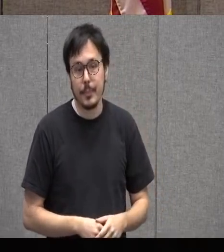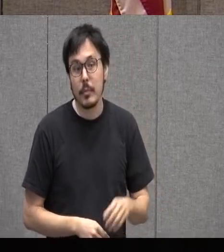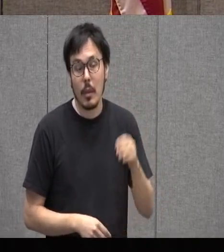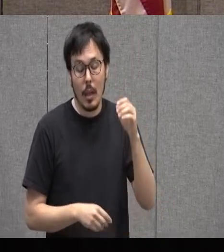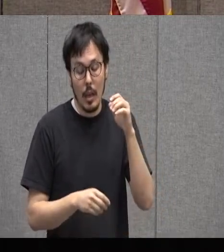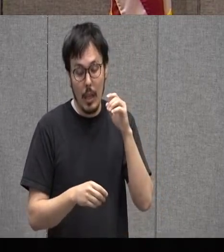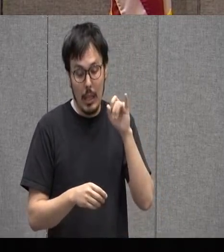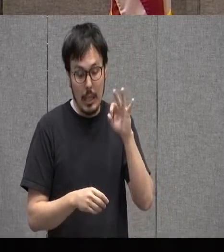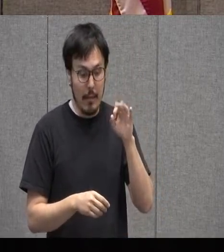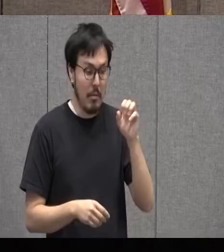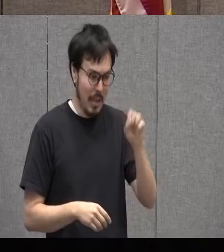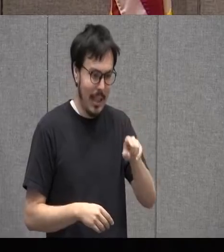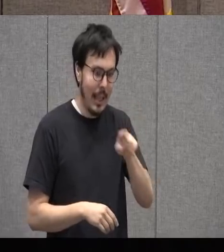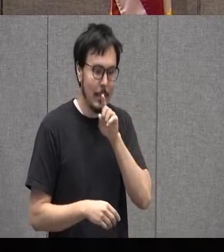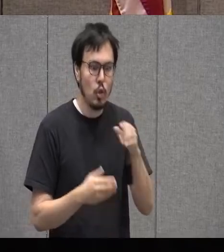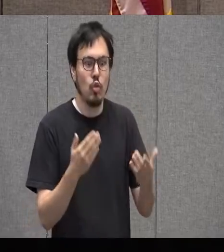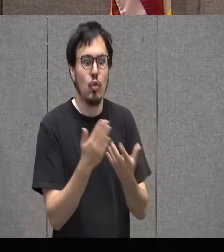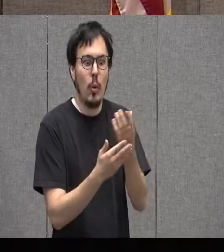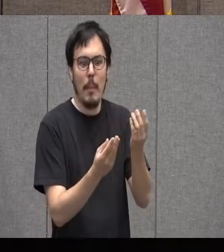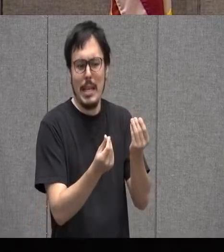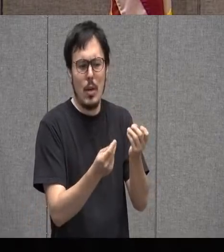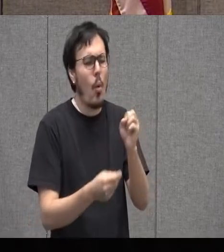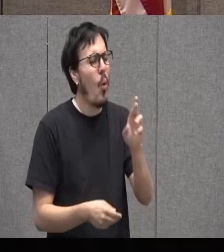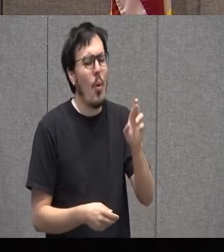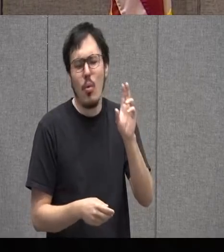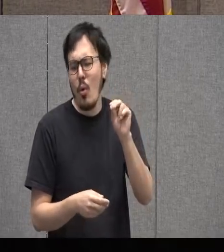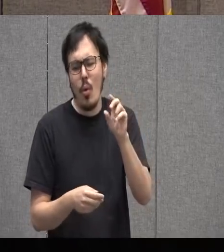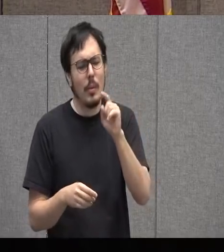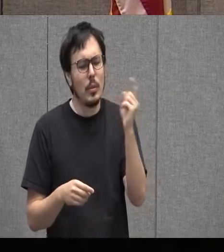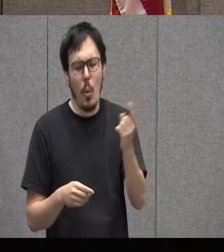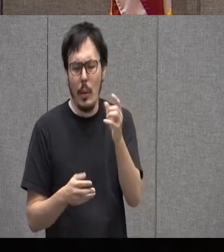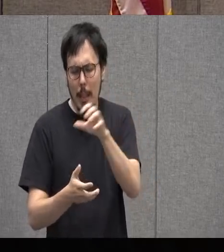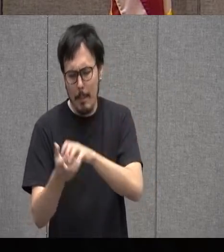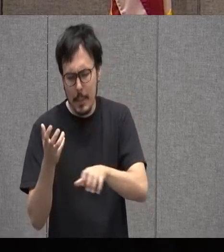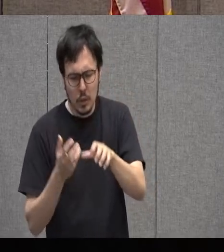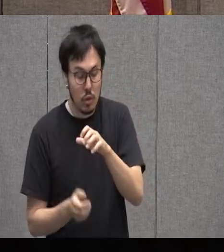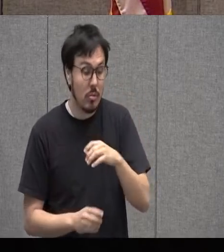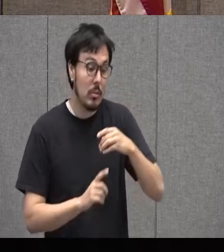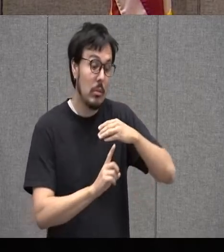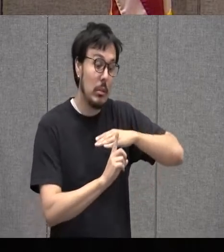We want to see a change in temperature. We want to see some gas bubbles.